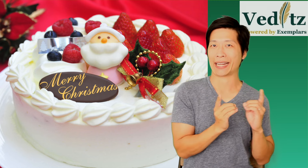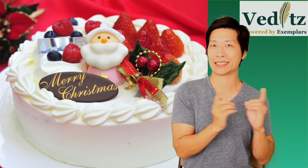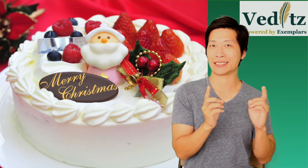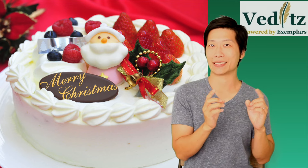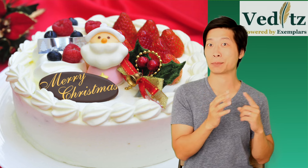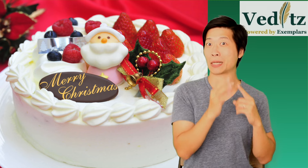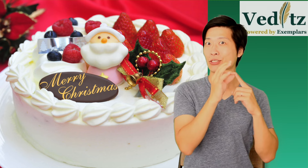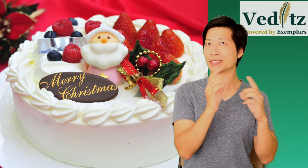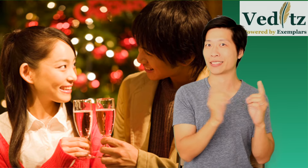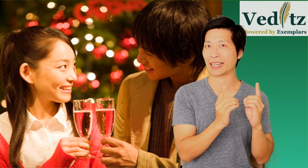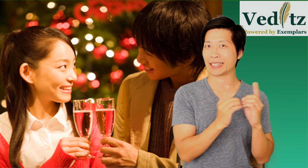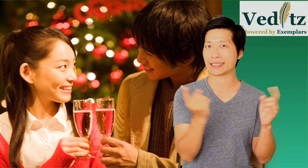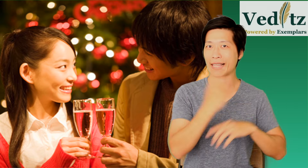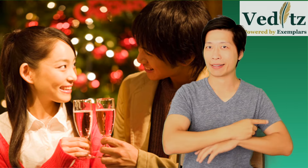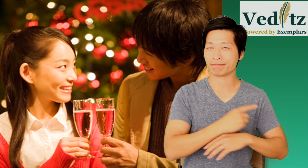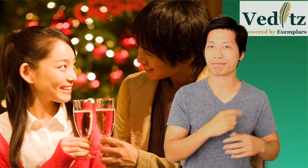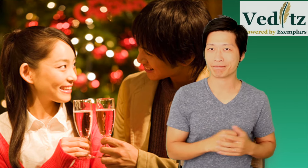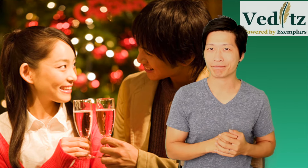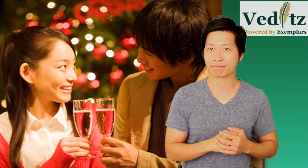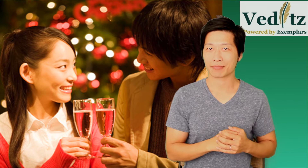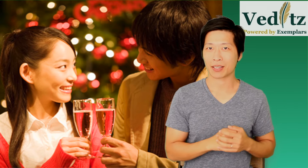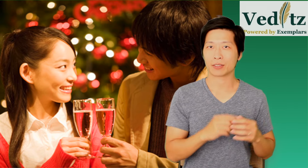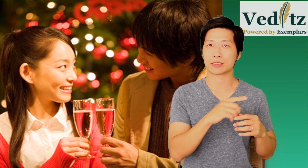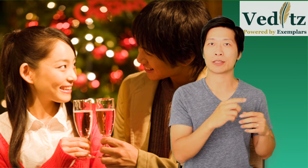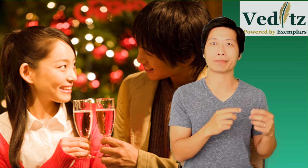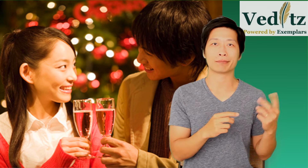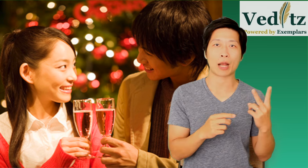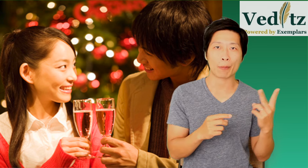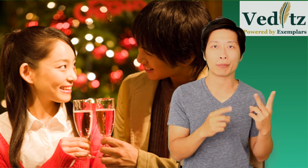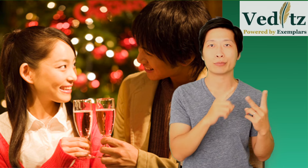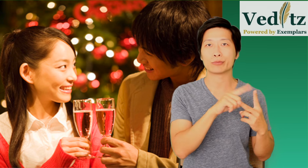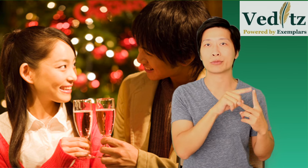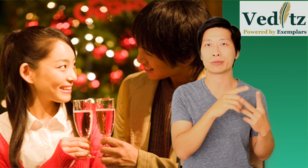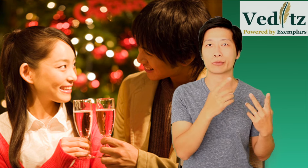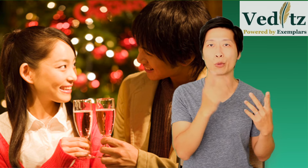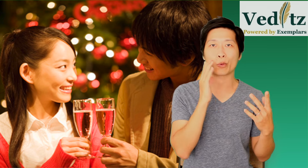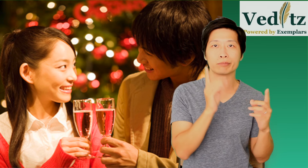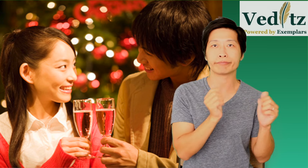dating couples go together. They'll have a